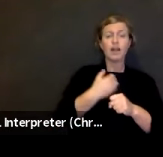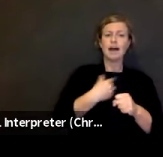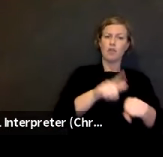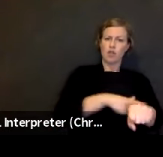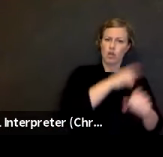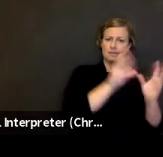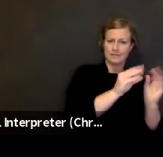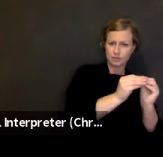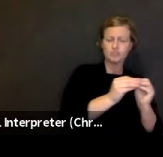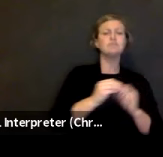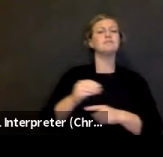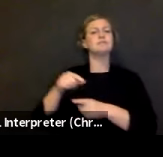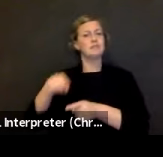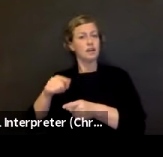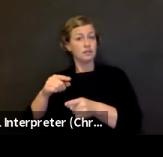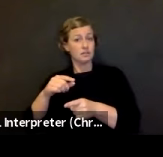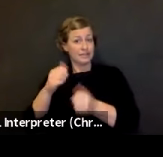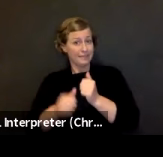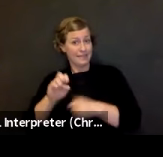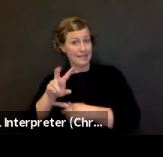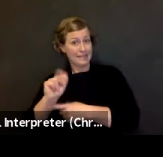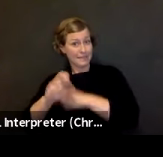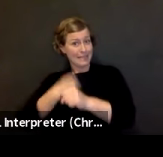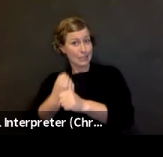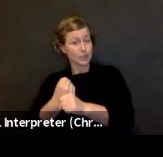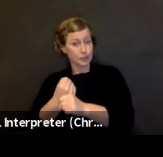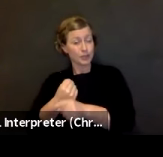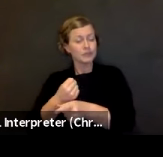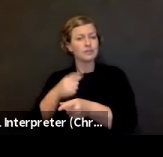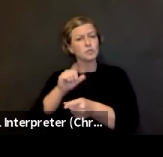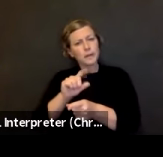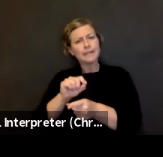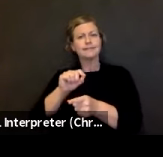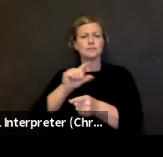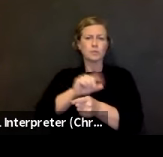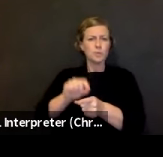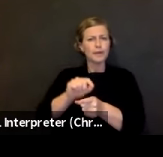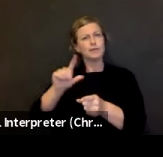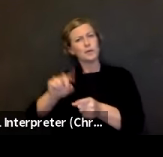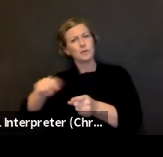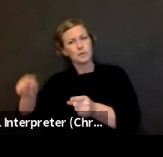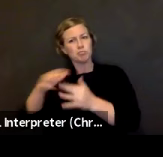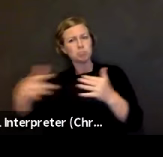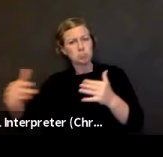and we have a long session on the odd numbered years and a short session during the month of